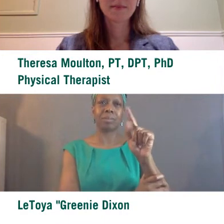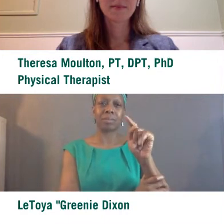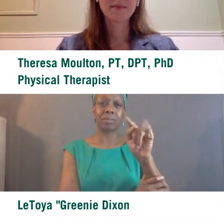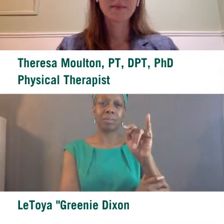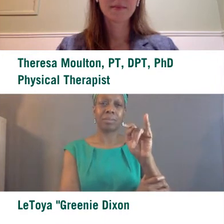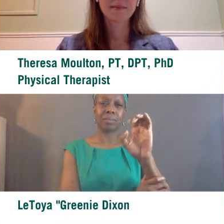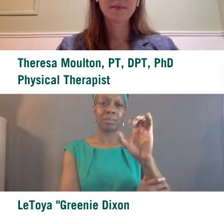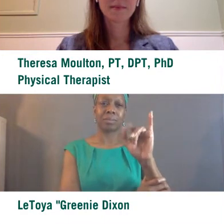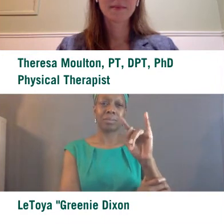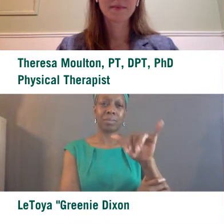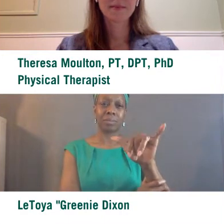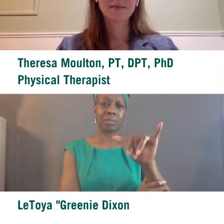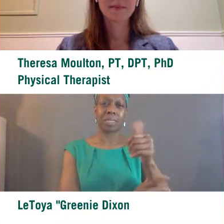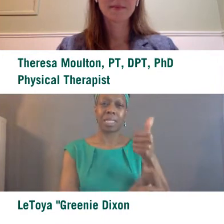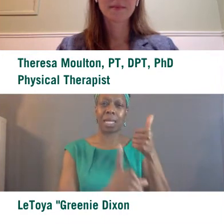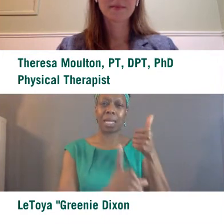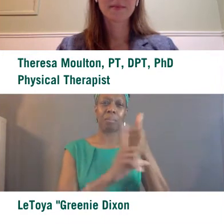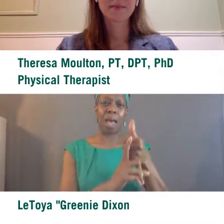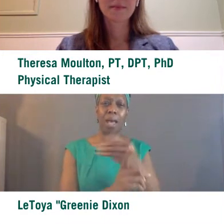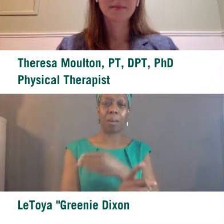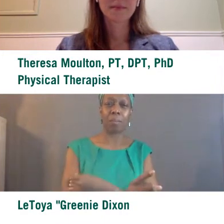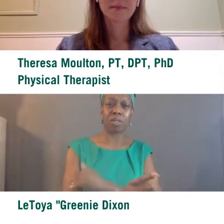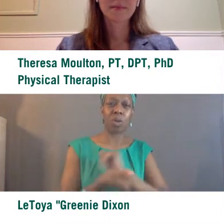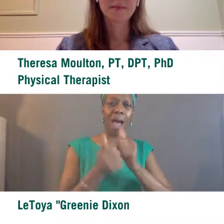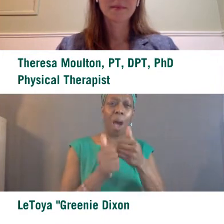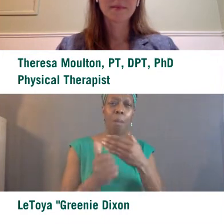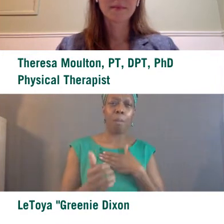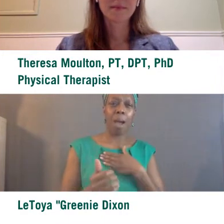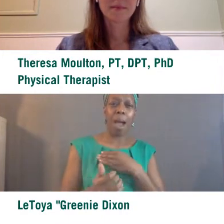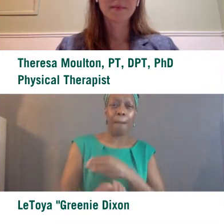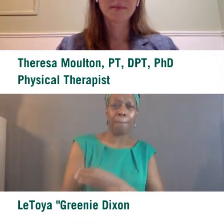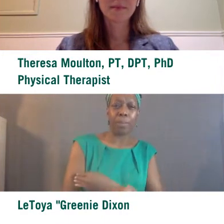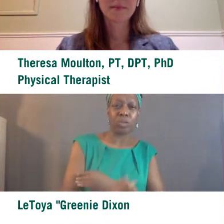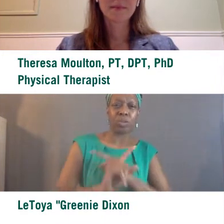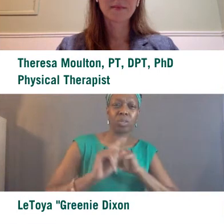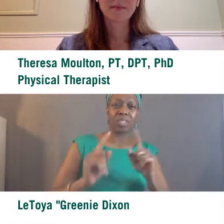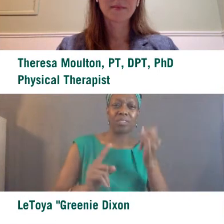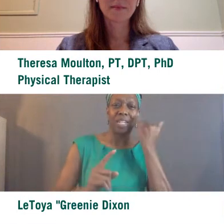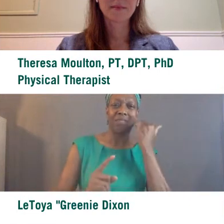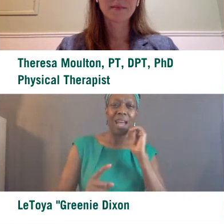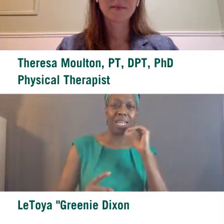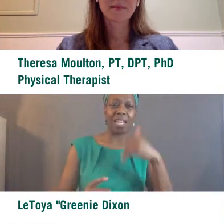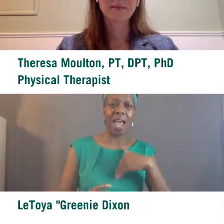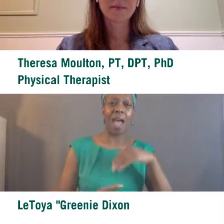if I didn't have specificity. Dr. Gaebler, can you just kick start us off with that question?